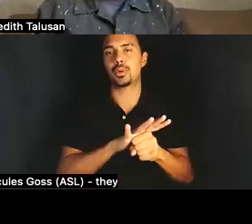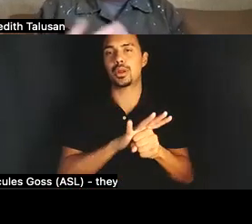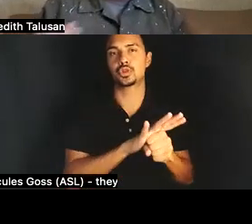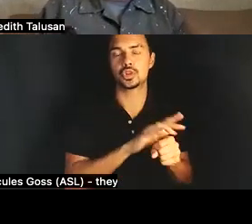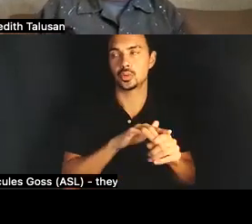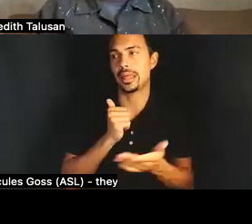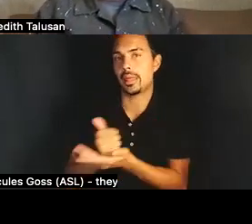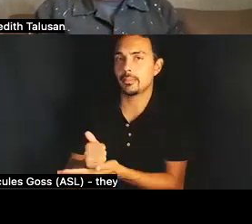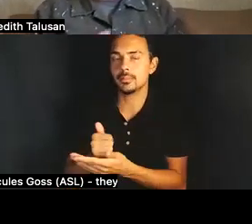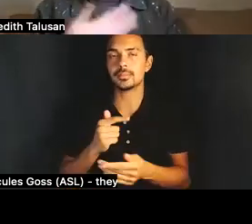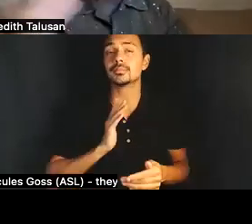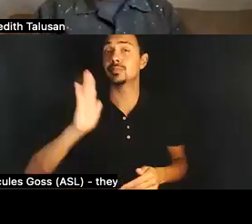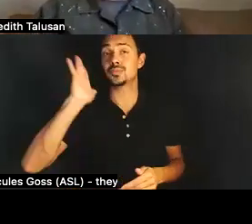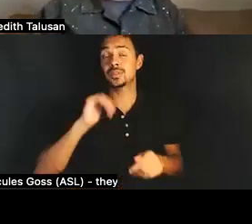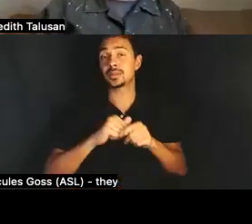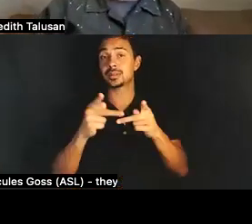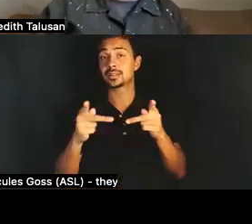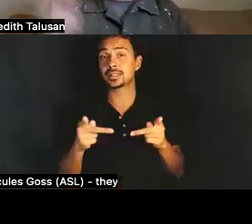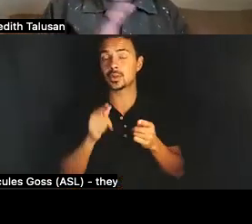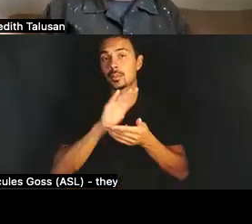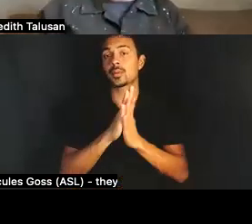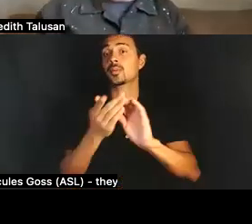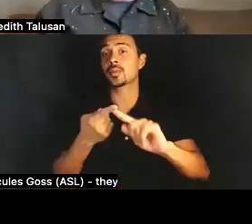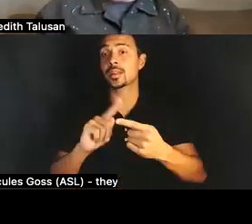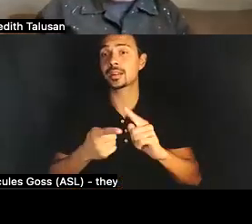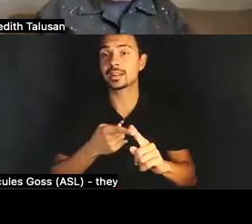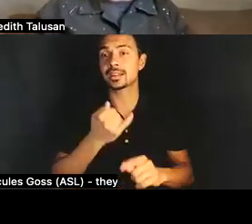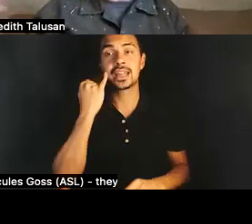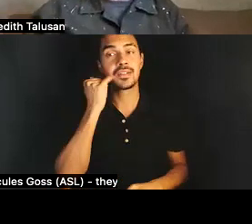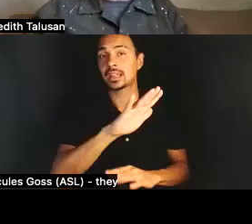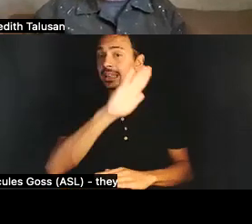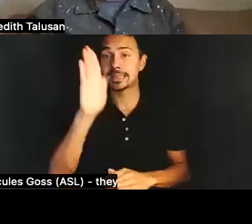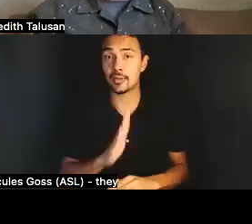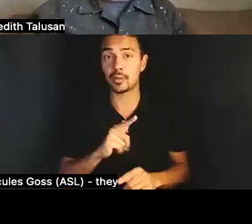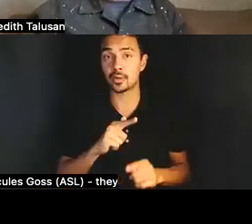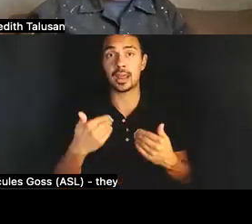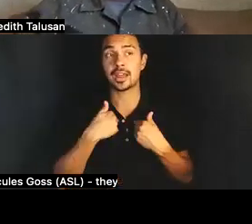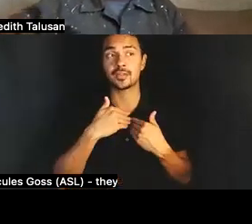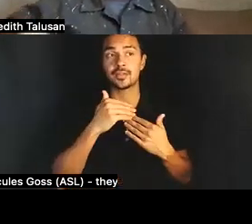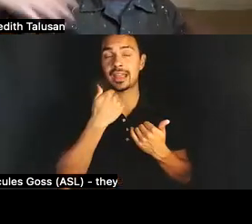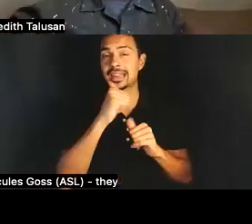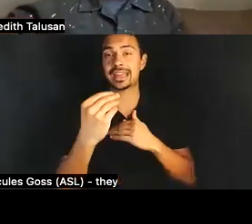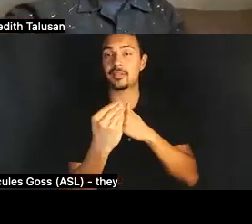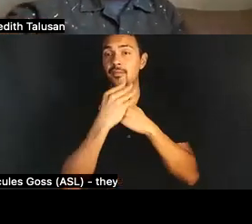not to think about -- but knowing that that might make folks unconsciously feel pressure to help me in